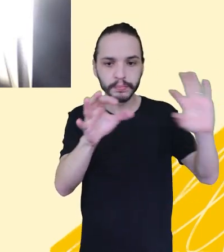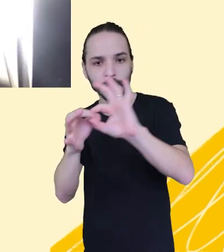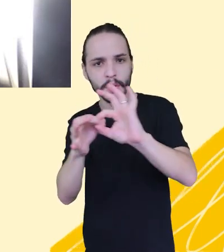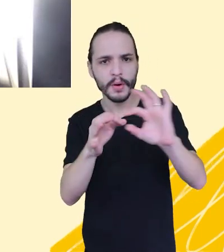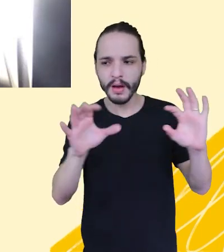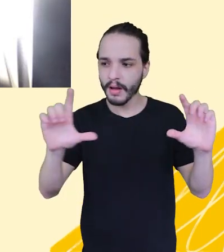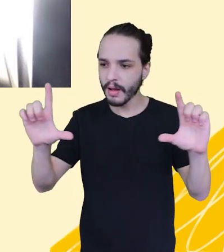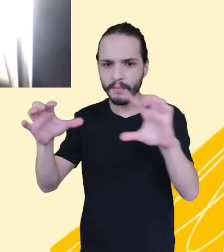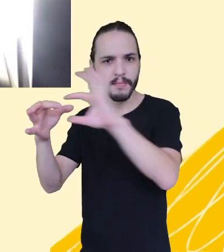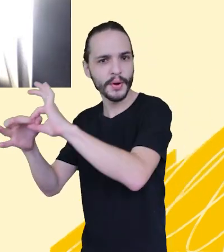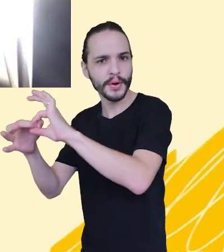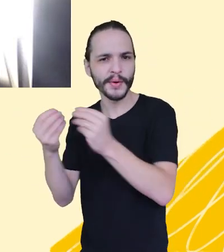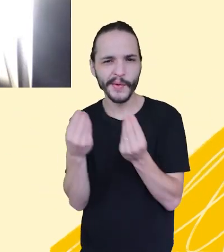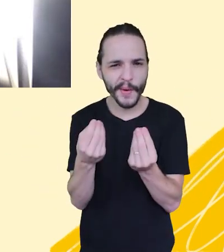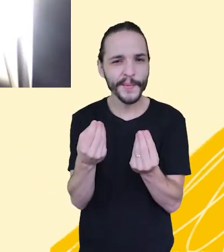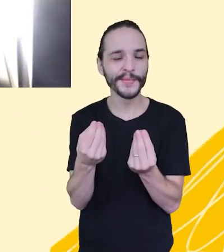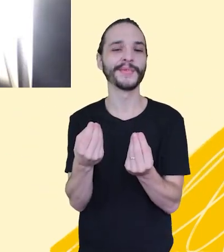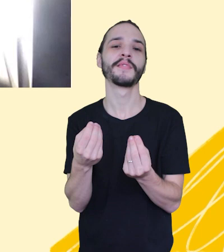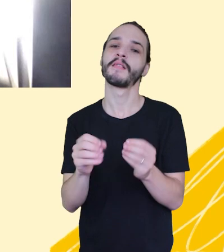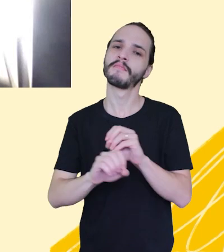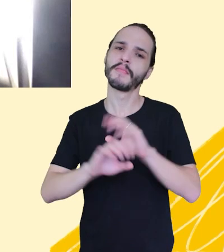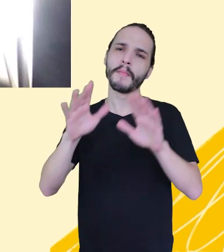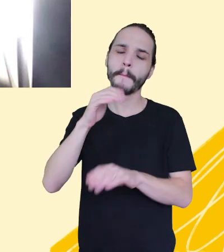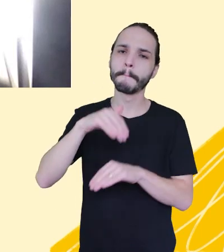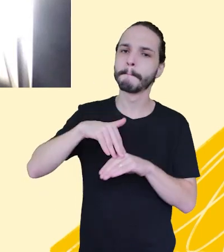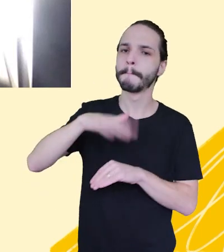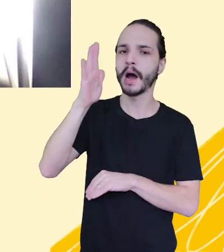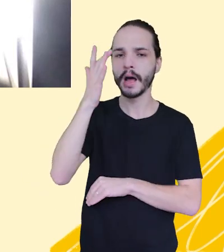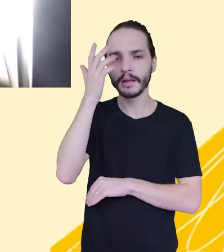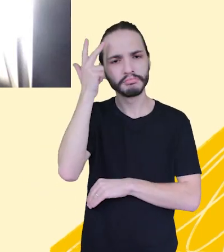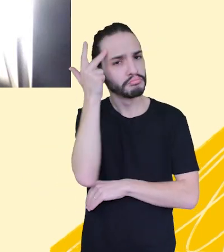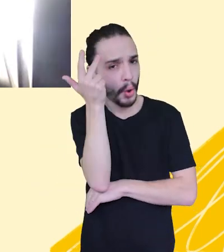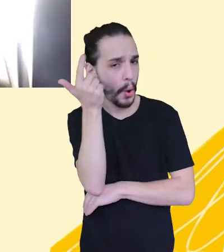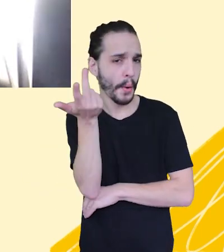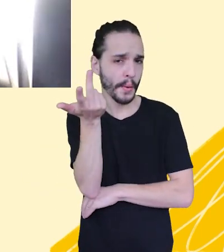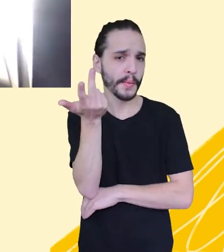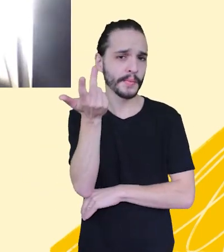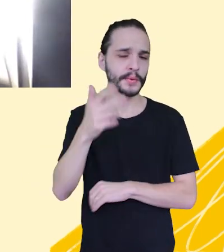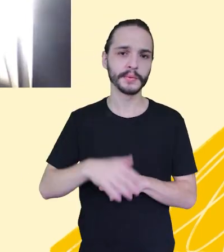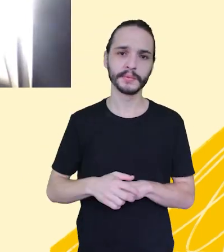Which is clearly more normal, I mean.